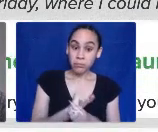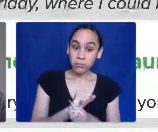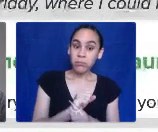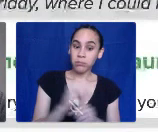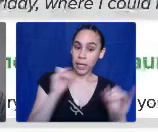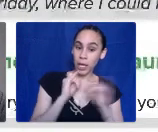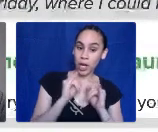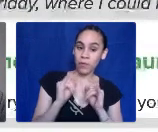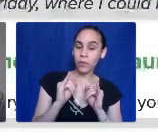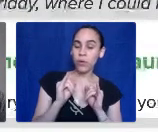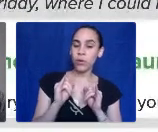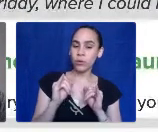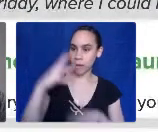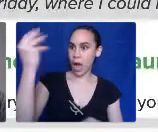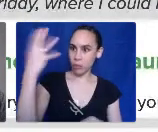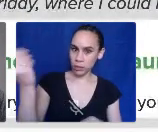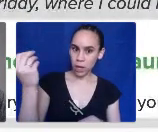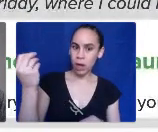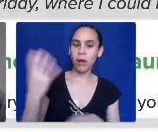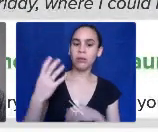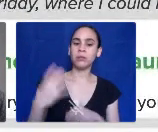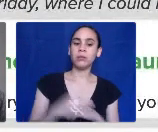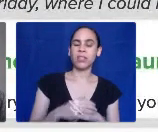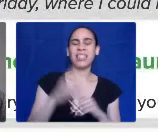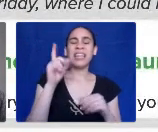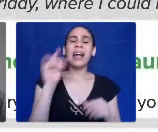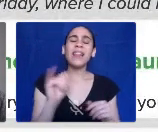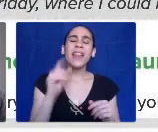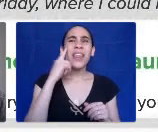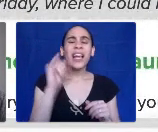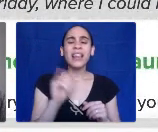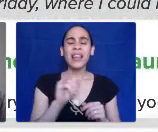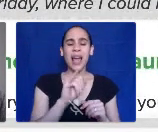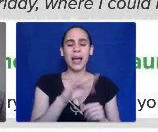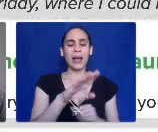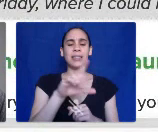a tagline like nike just do it you remember that right you know what they're going for